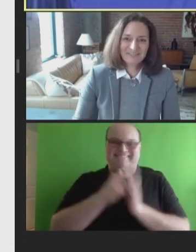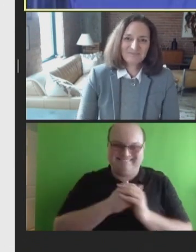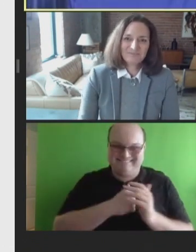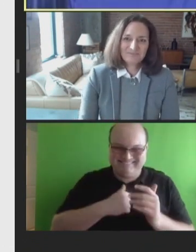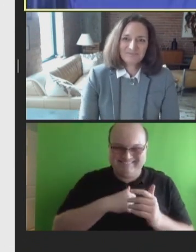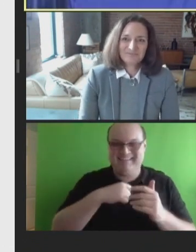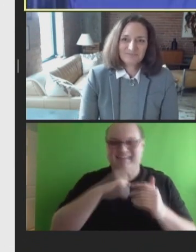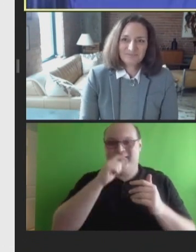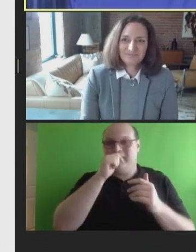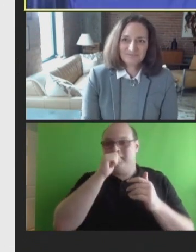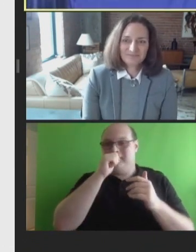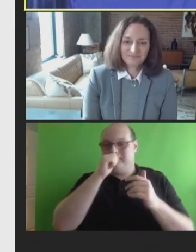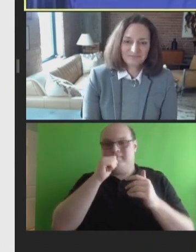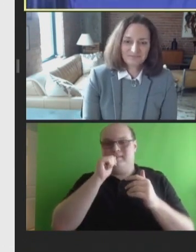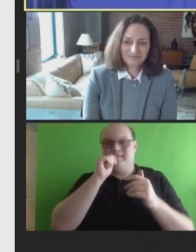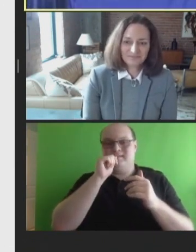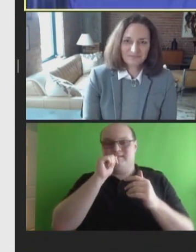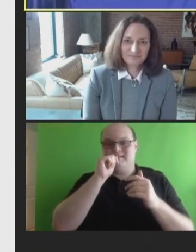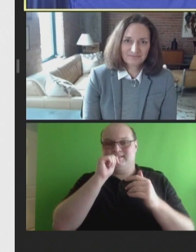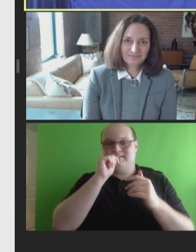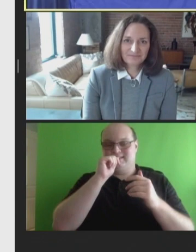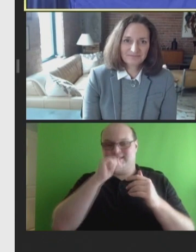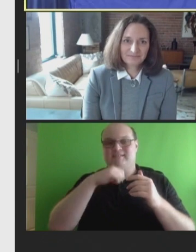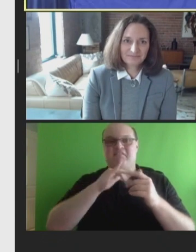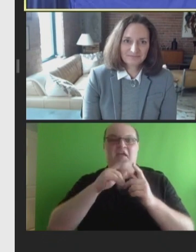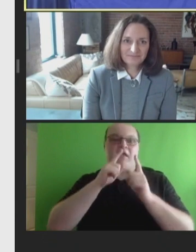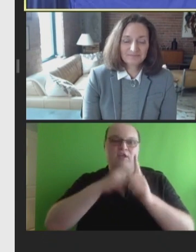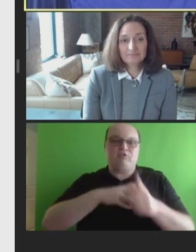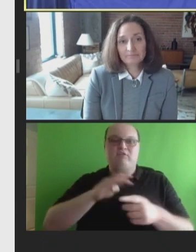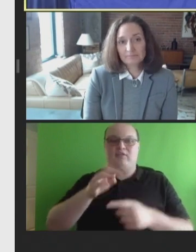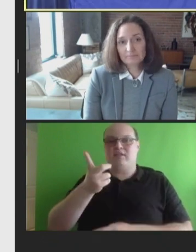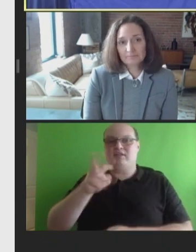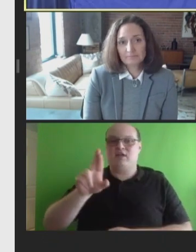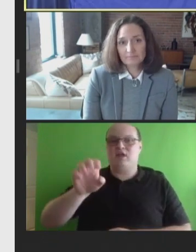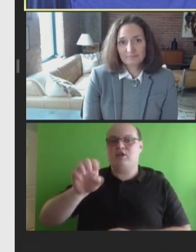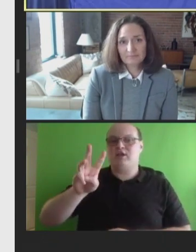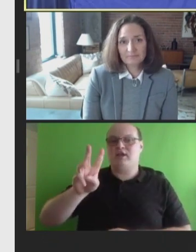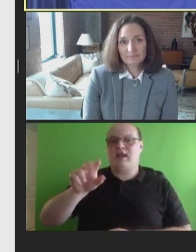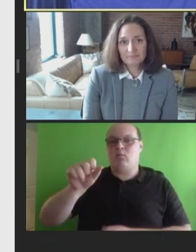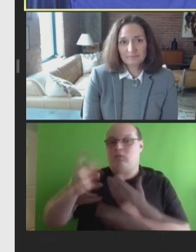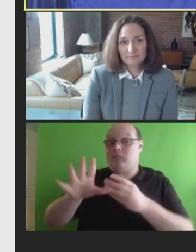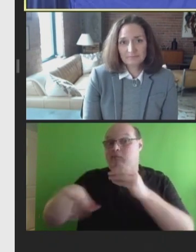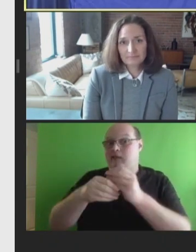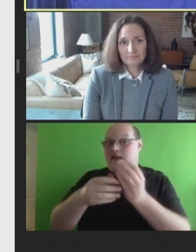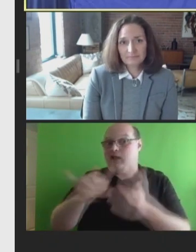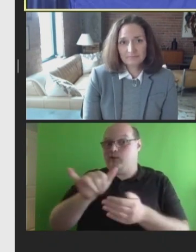those questions and then potentially -- and Dr. Edwards has some things to add as well. So,